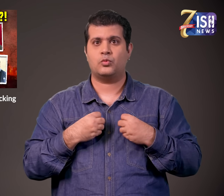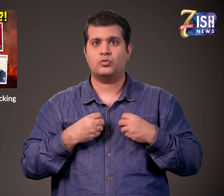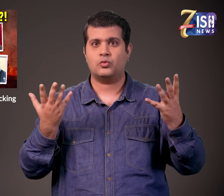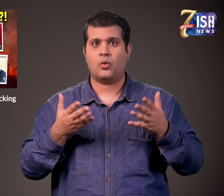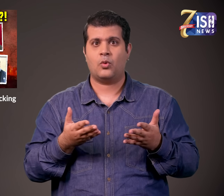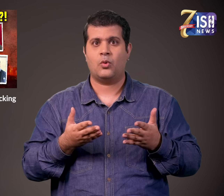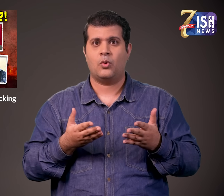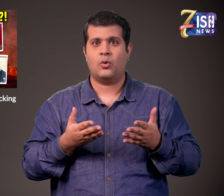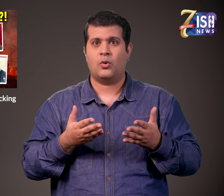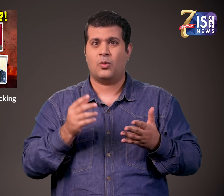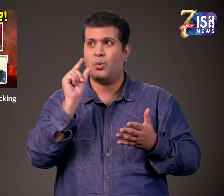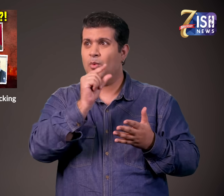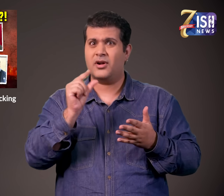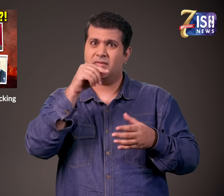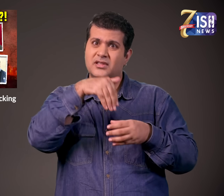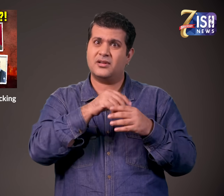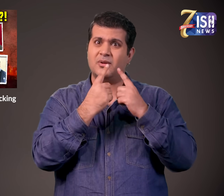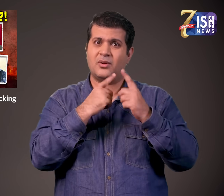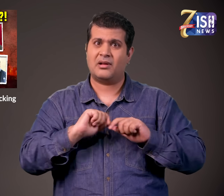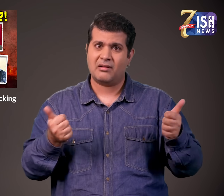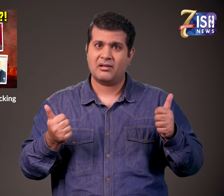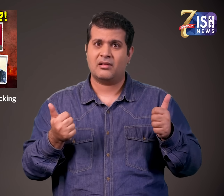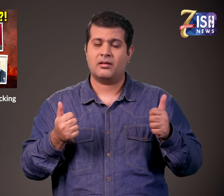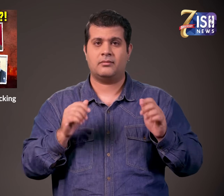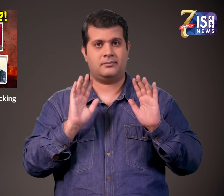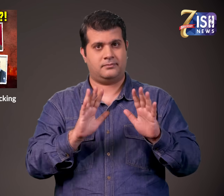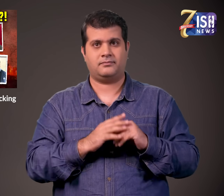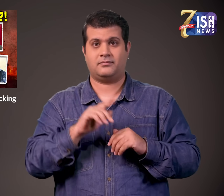but shockingly such dangerous conversations were happening inside a university campus.